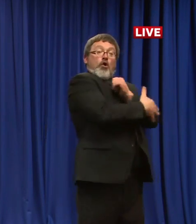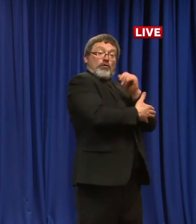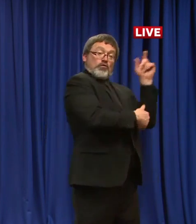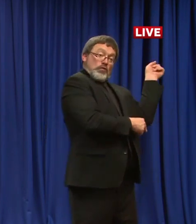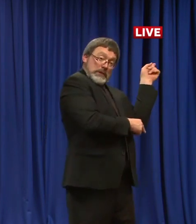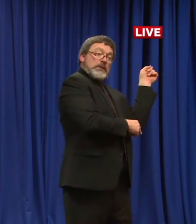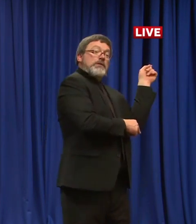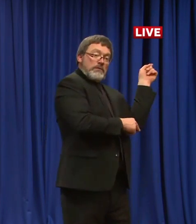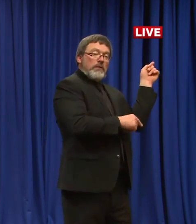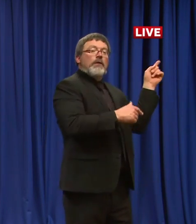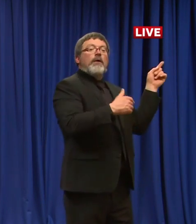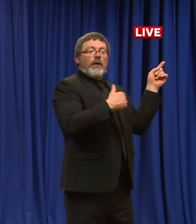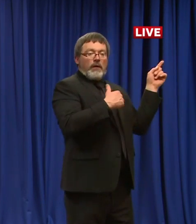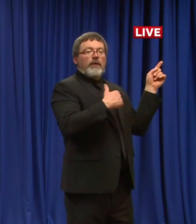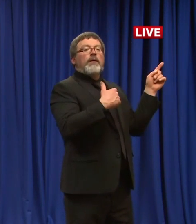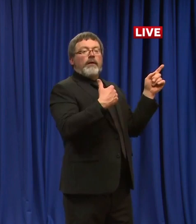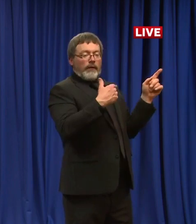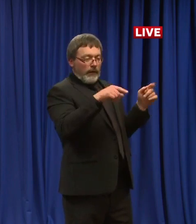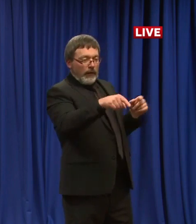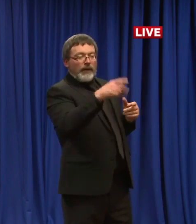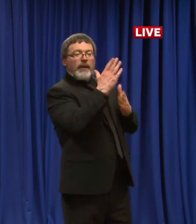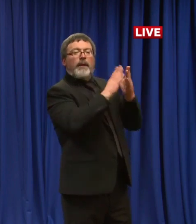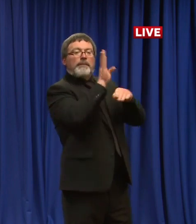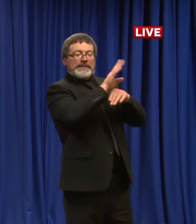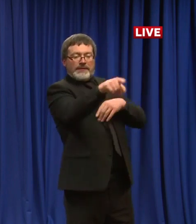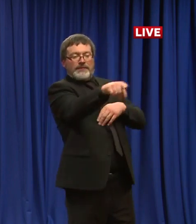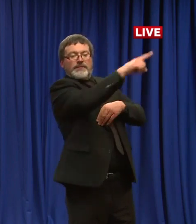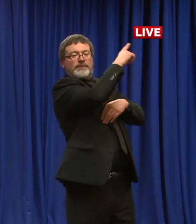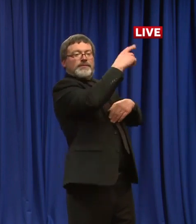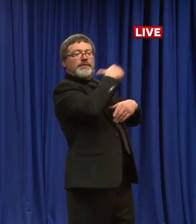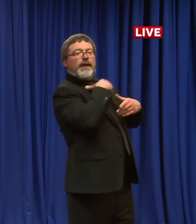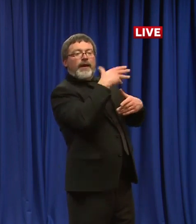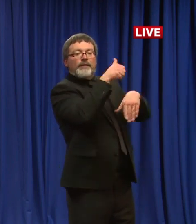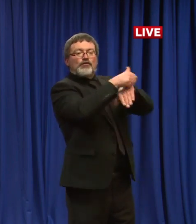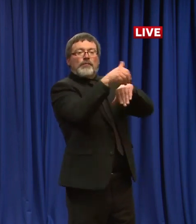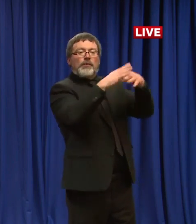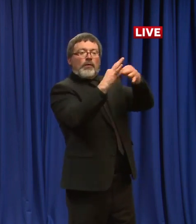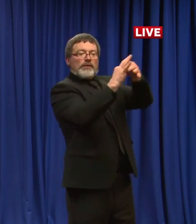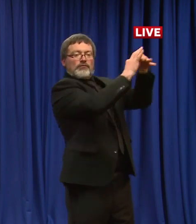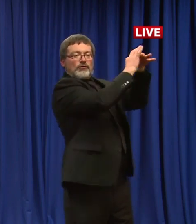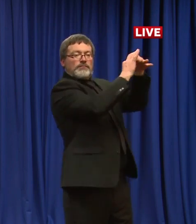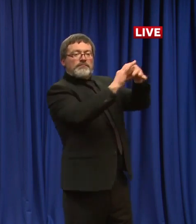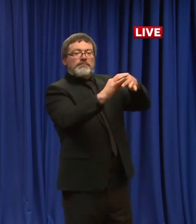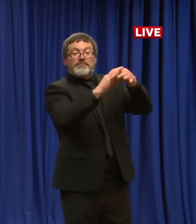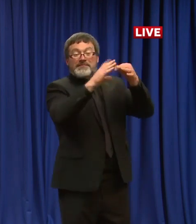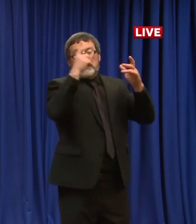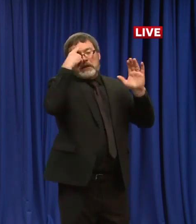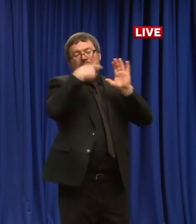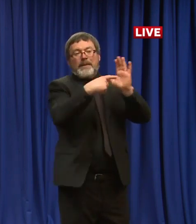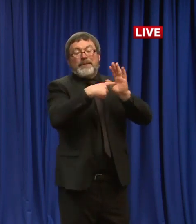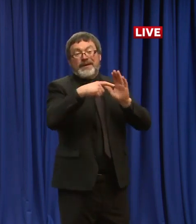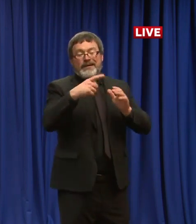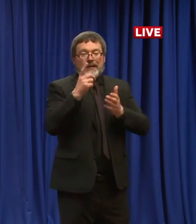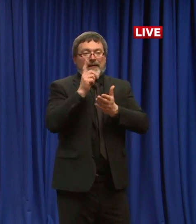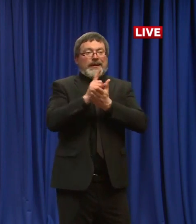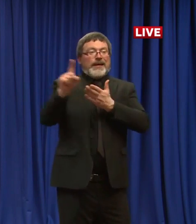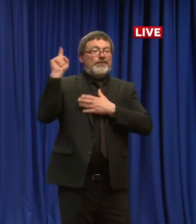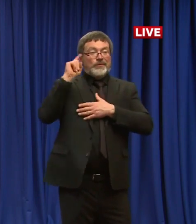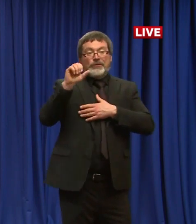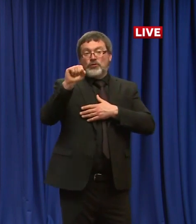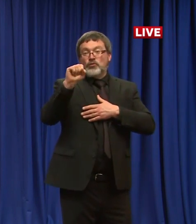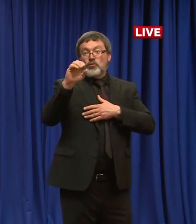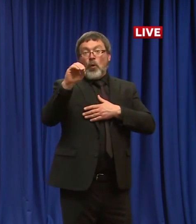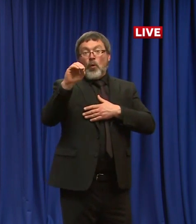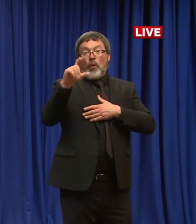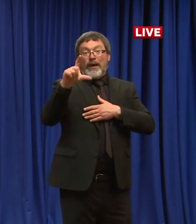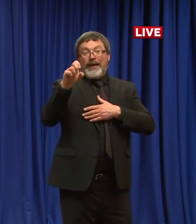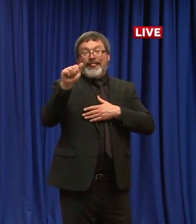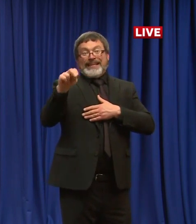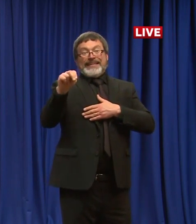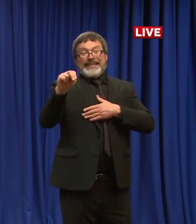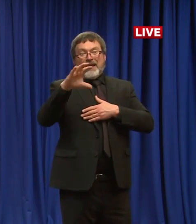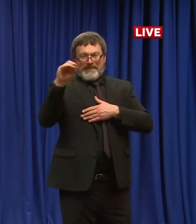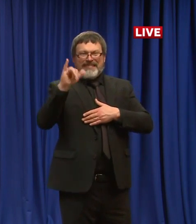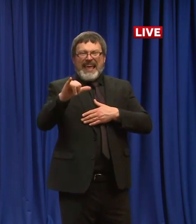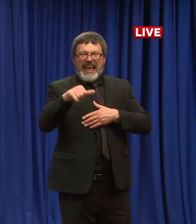OFTEN THE BEST OPPORTUNITY TO BRING OVERSEAS PRODUCT INTO NEW HAMPSHIRE ARE USING THE RELATIONSHIPS THAT MANY OF OUR PRIVATE SECTOR COMMERCIAL PARTNERS -- LIKE SO CLEAN.